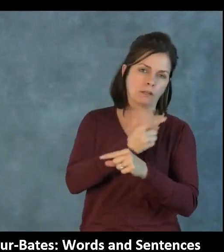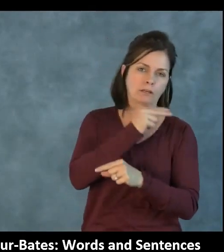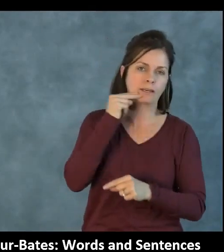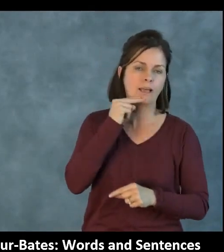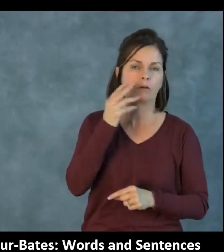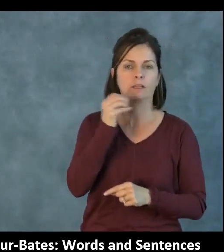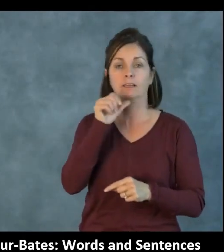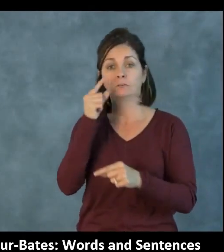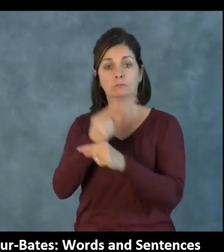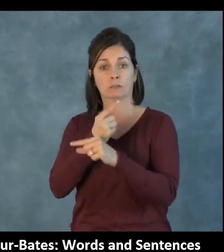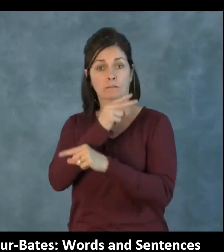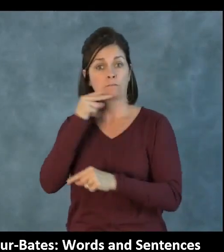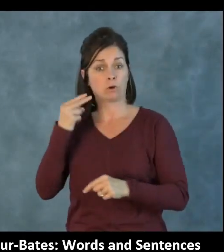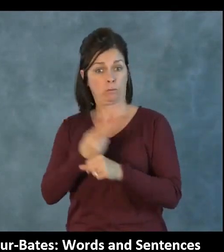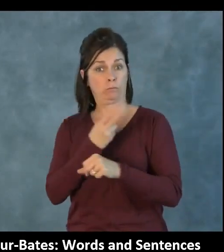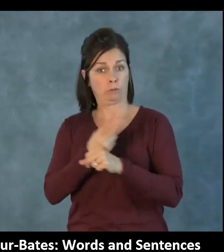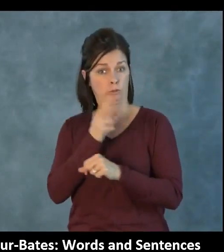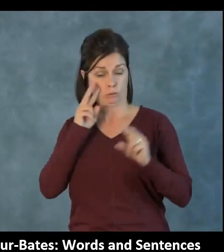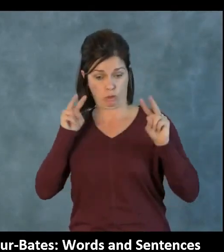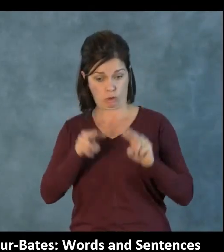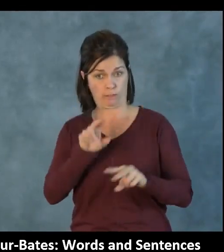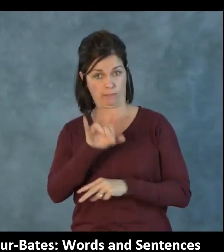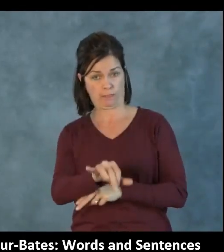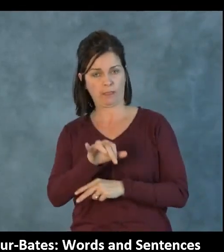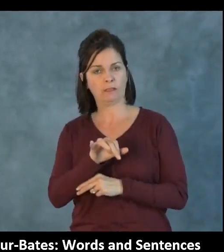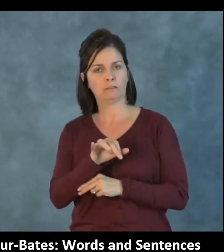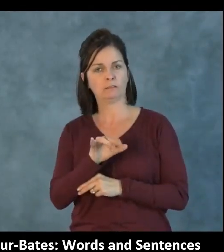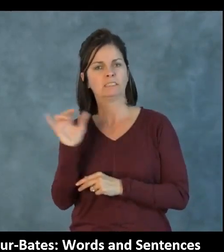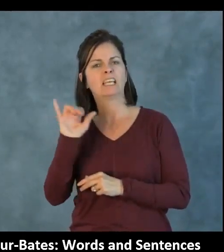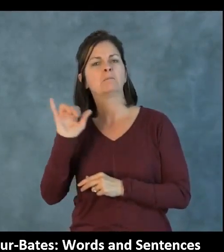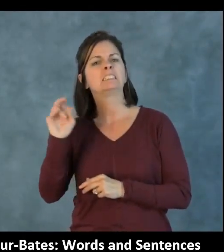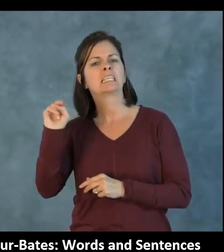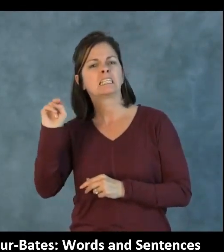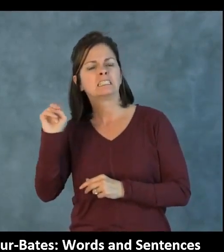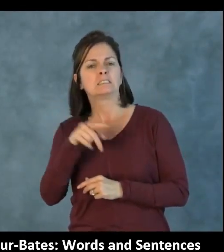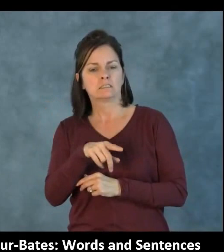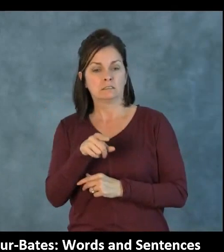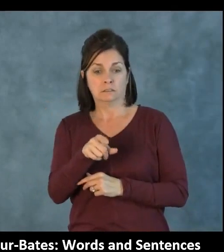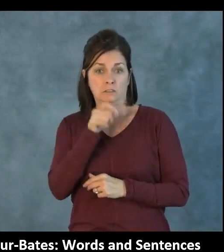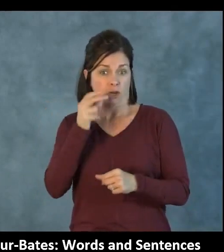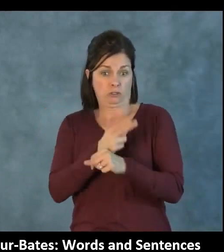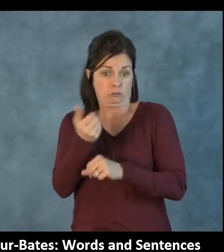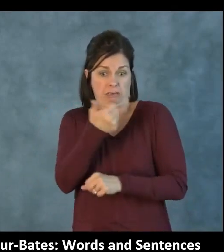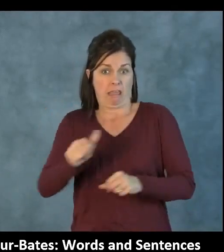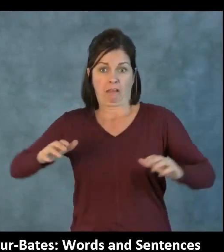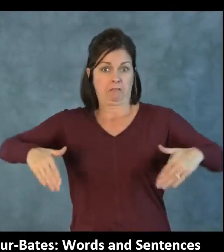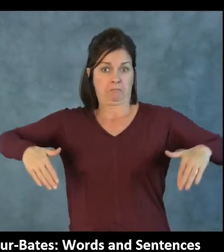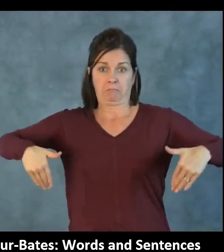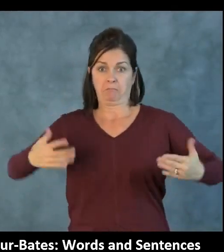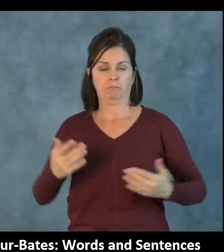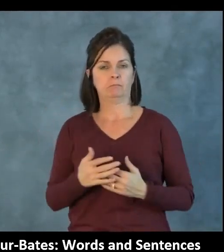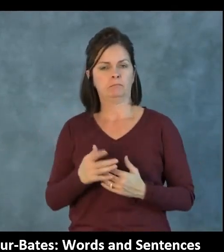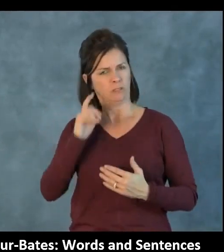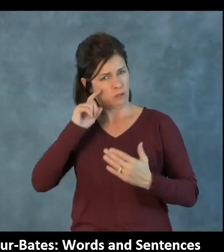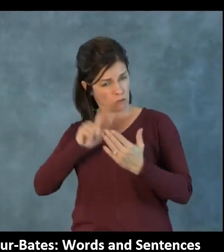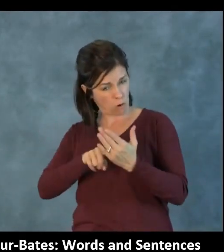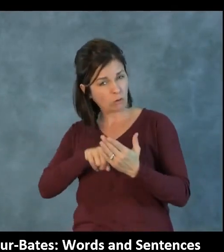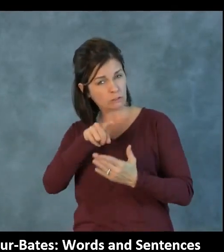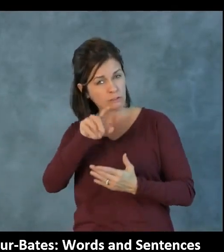she, like the previous child, is not using any of these yet. You'll notice that the age score is a little bit different